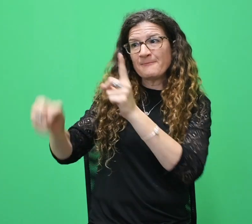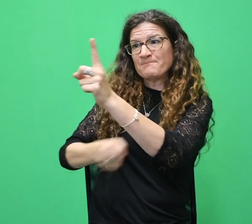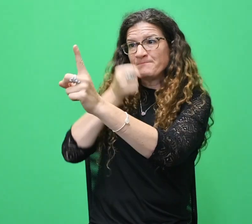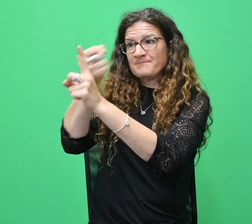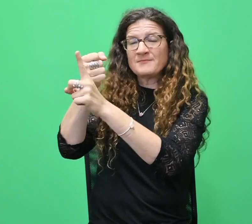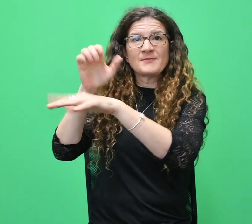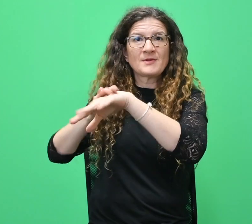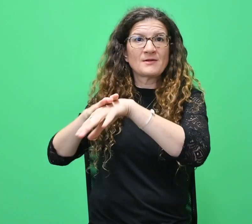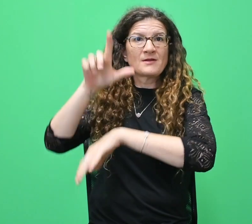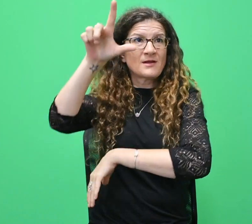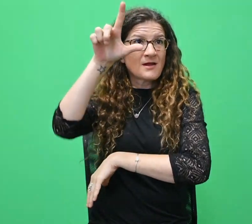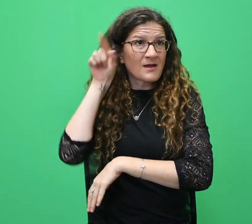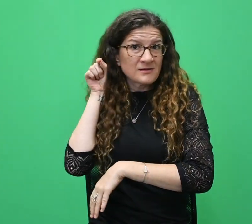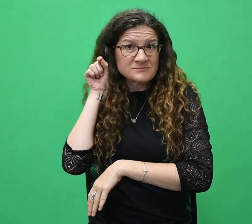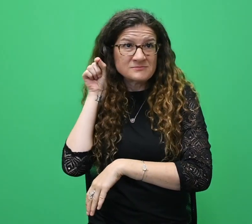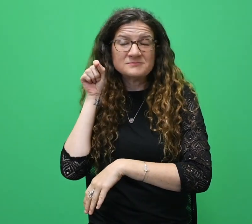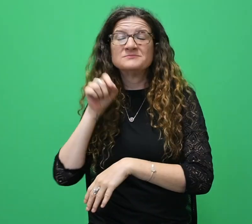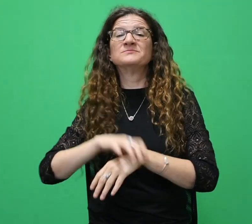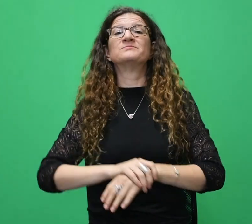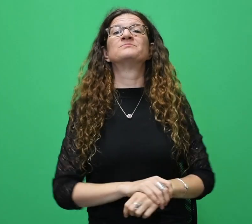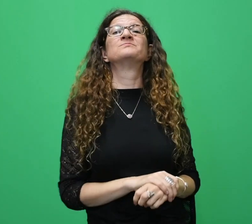that impacts on Gallaudet